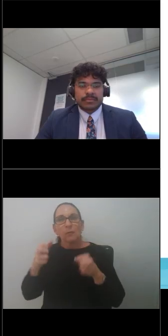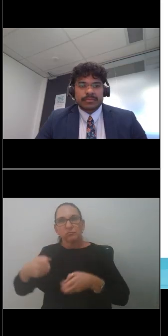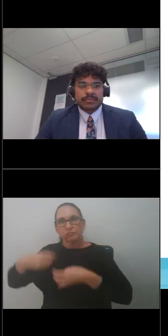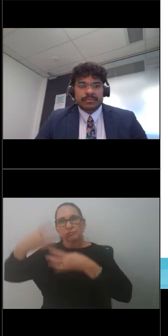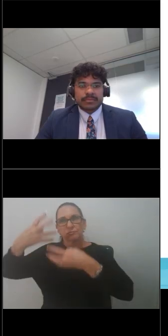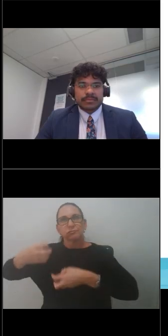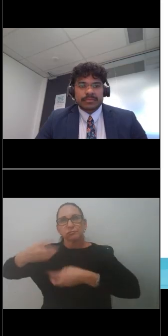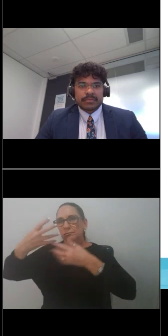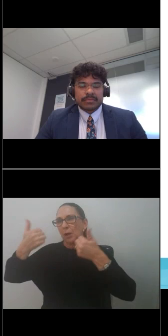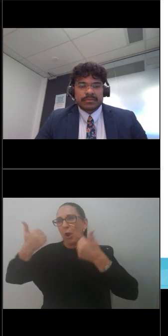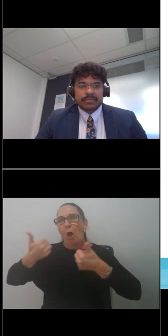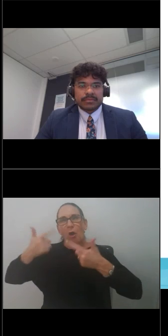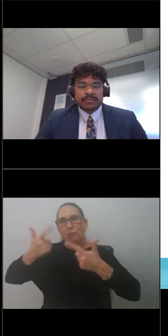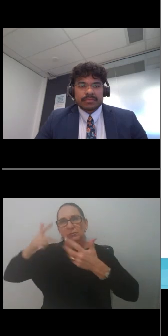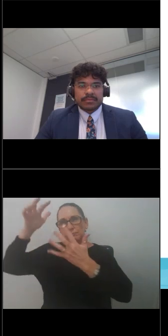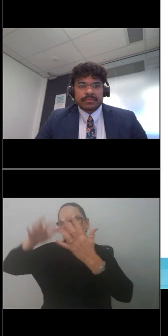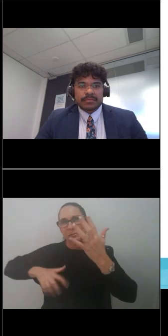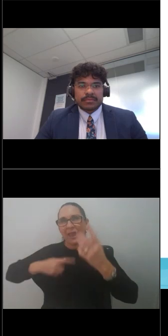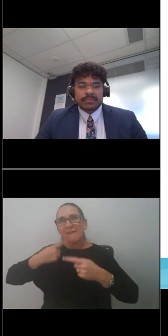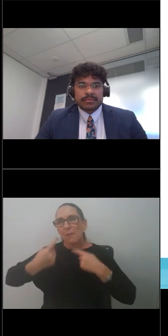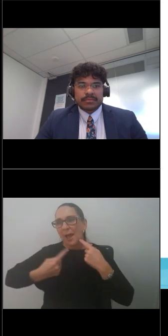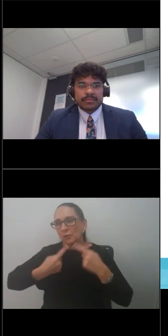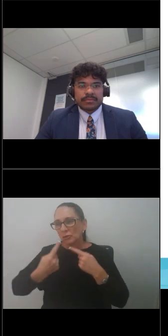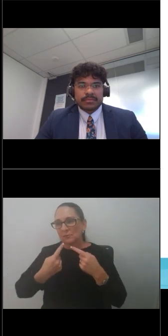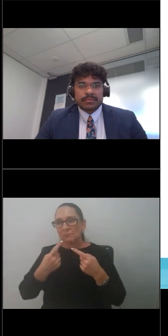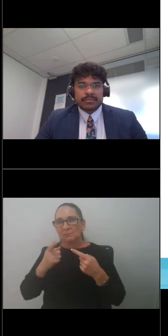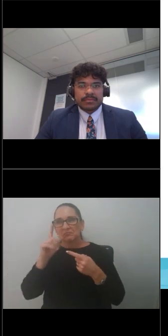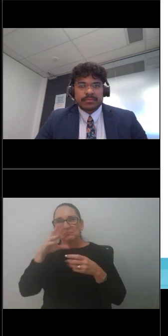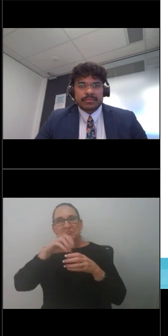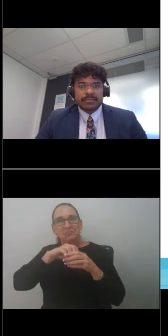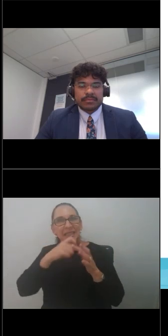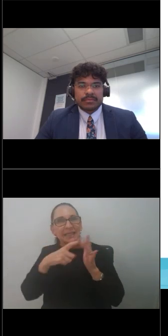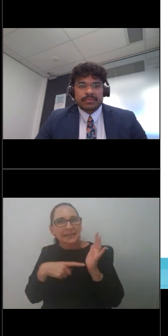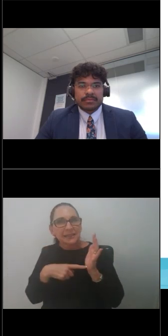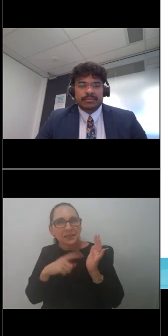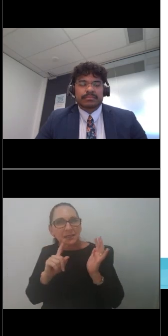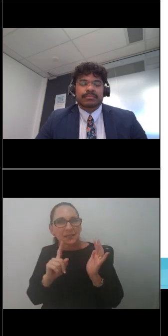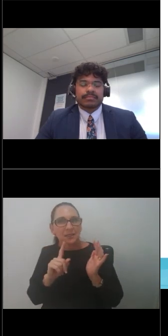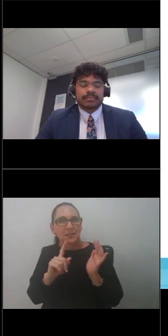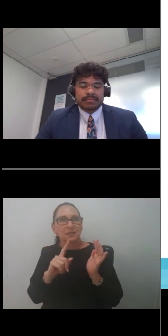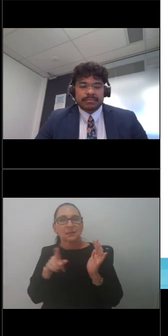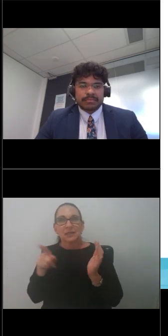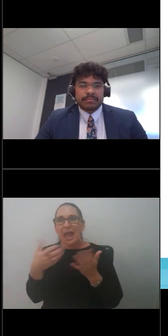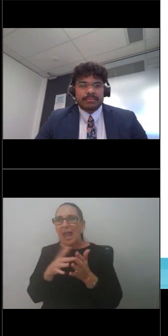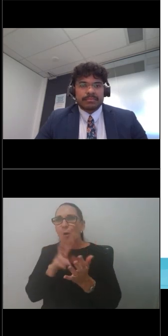what it is what's included in a kit um register for training reordering the kit or ordering for